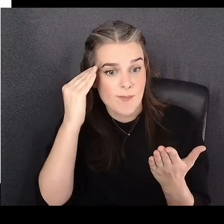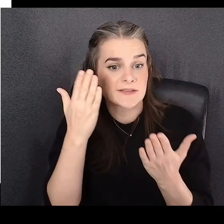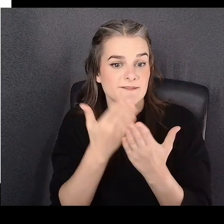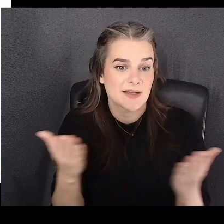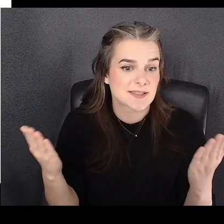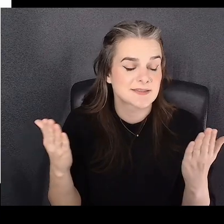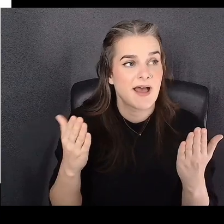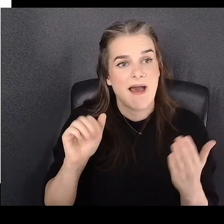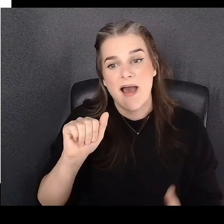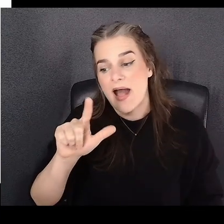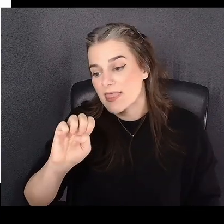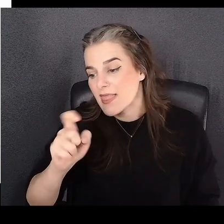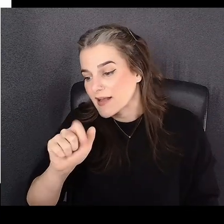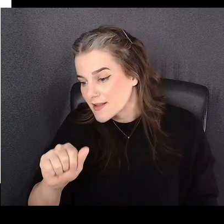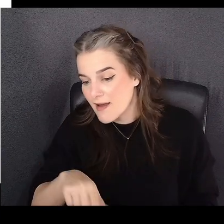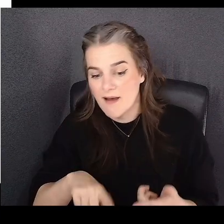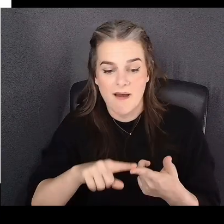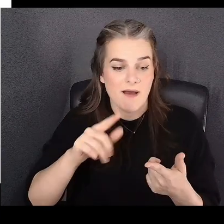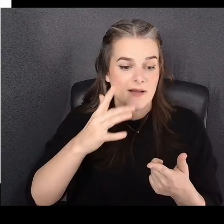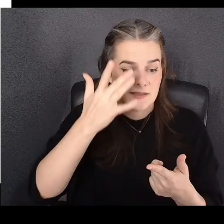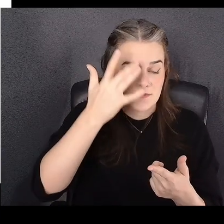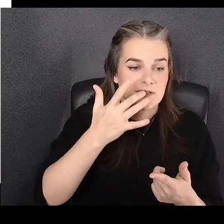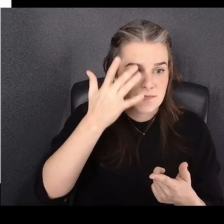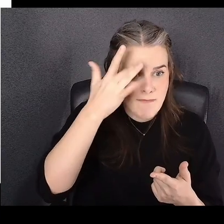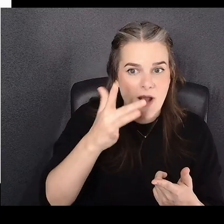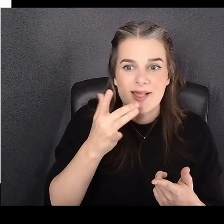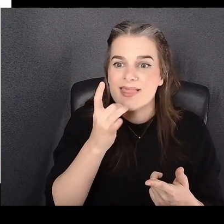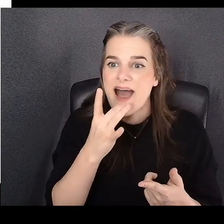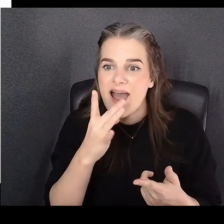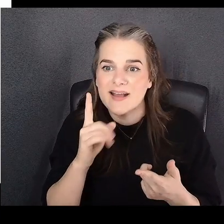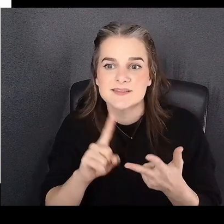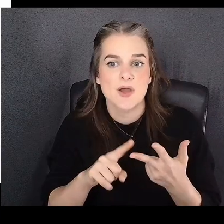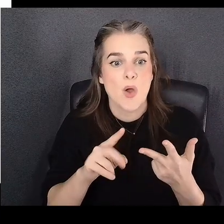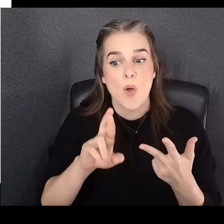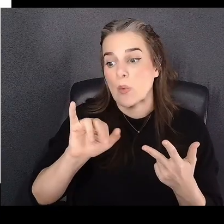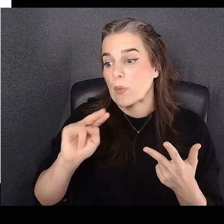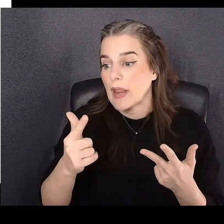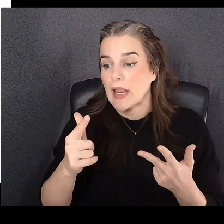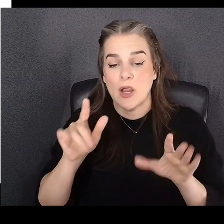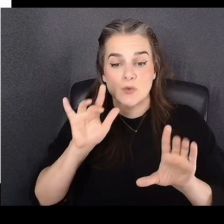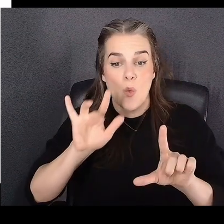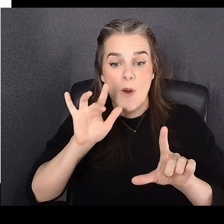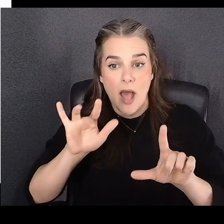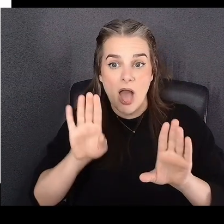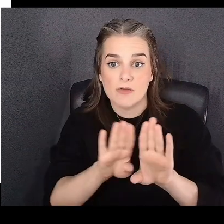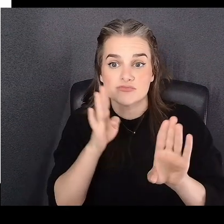doorbells, all of those fun stuff. So we do that, as well as a big one is our email and account management--